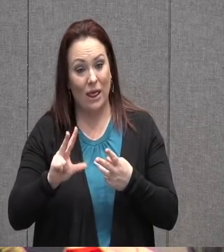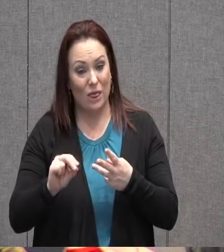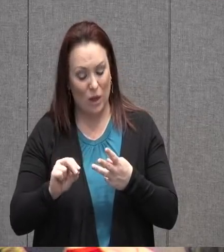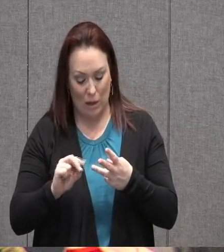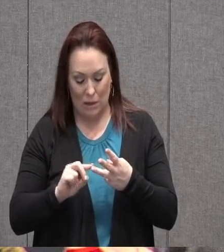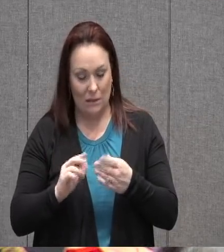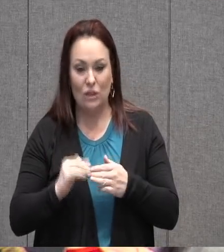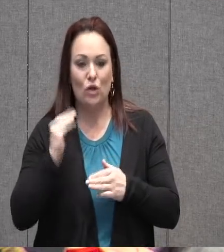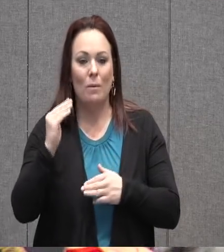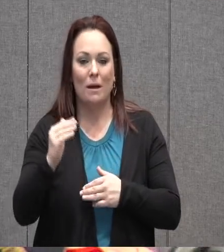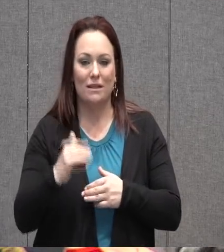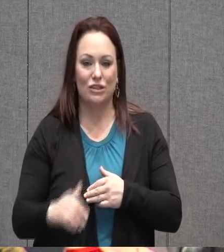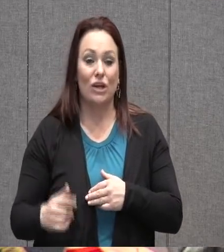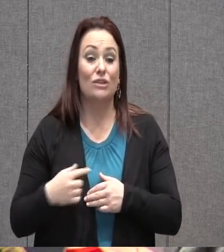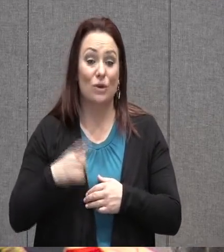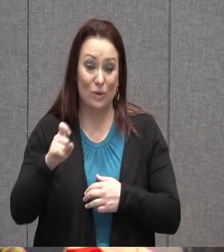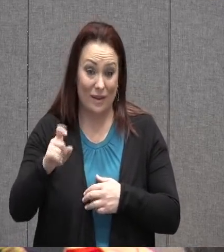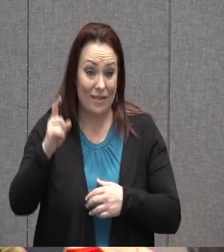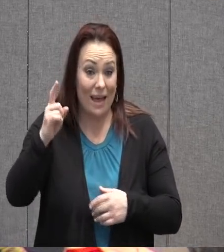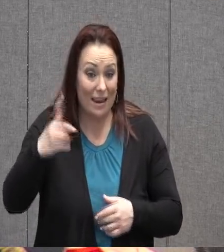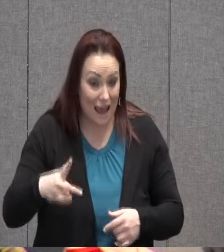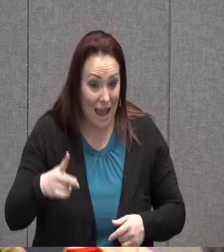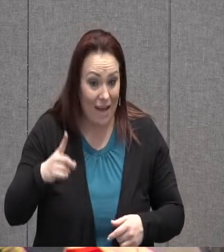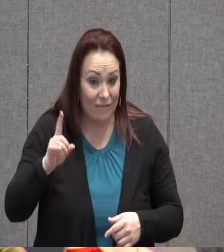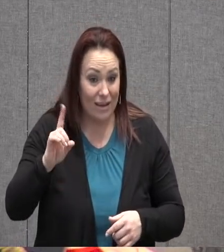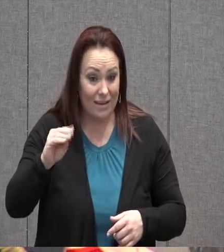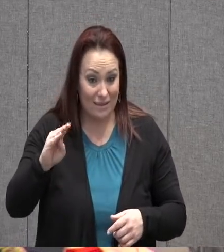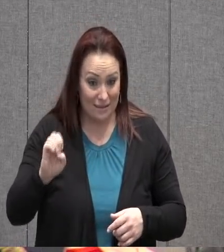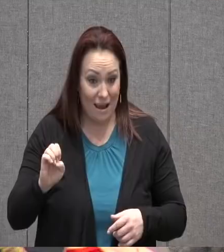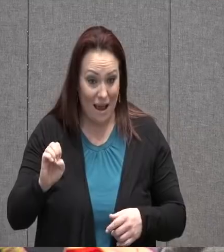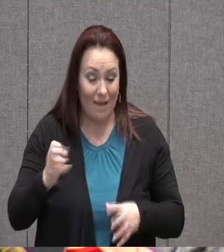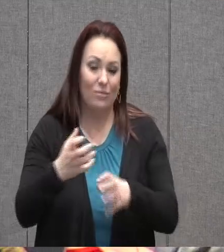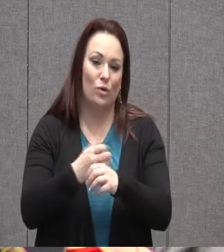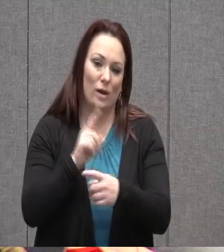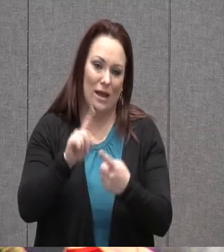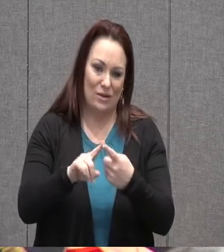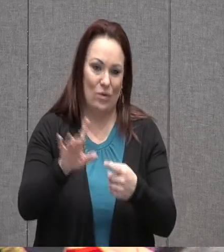That's why you would need that half-dime to come in and help you out to get to 25.